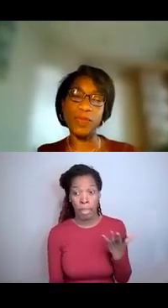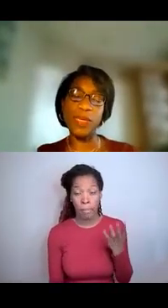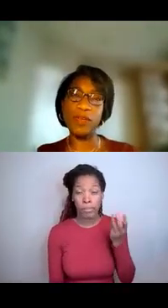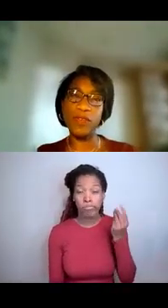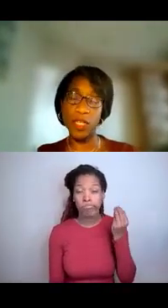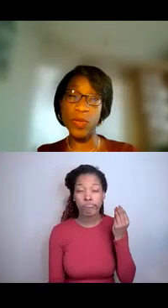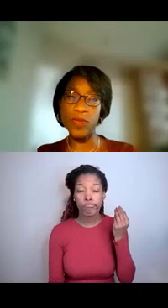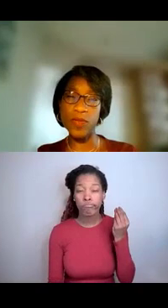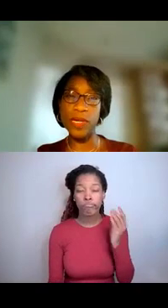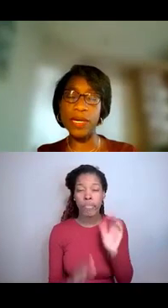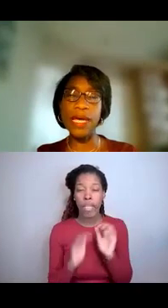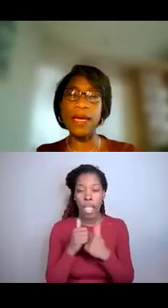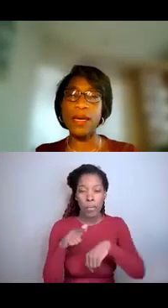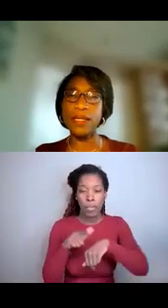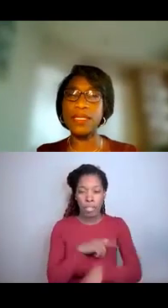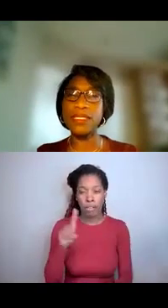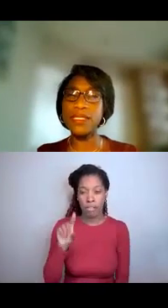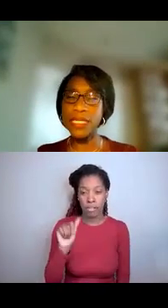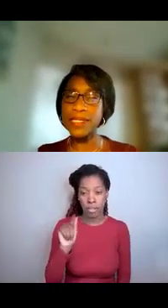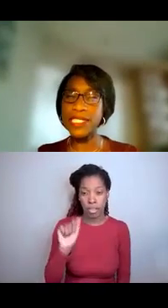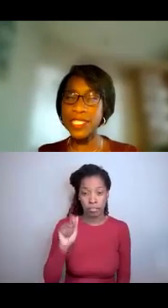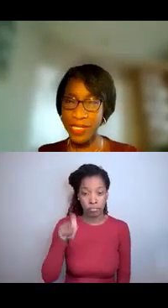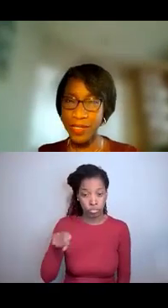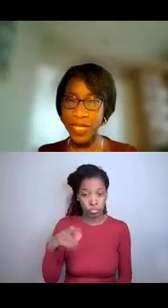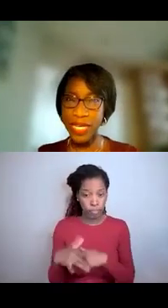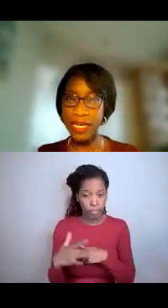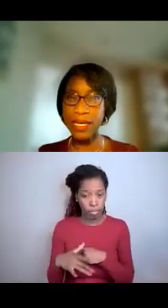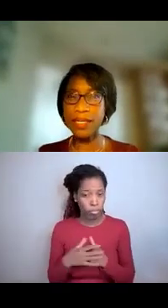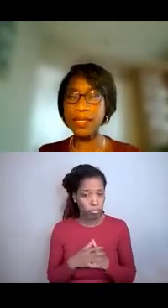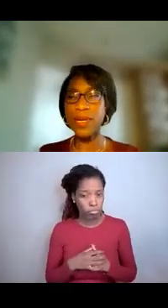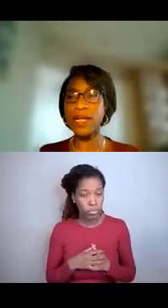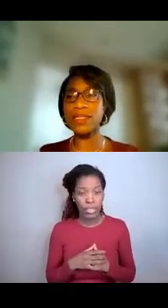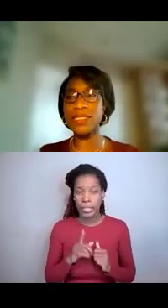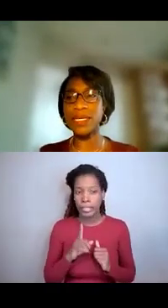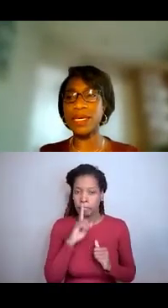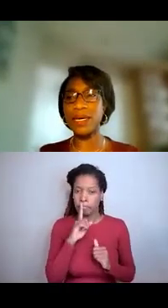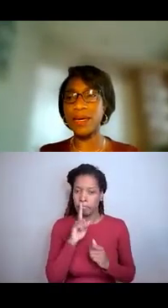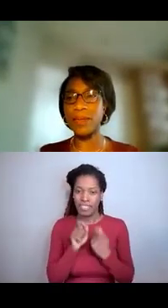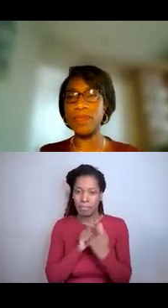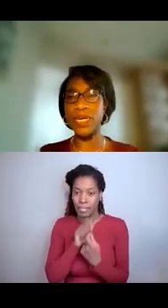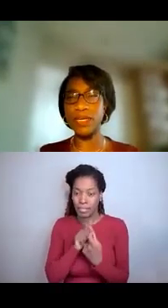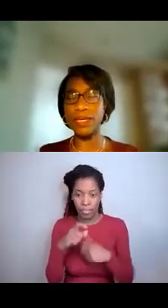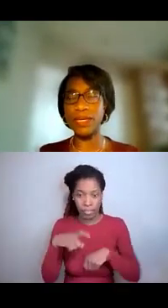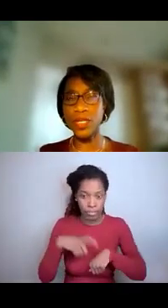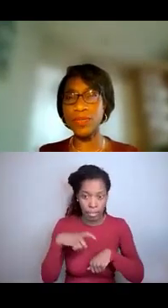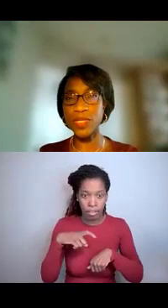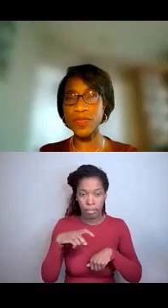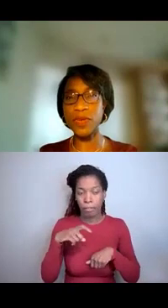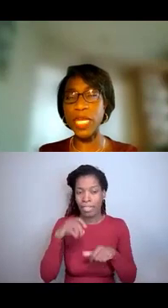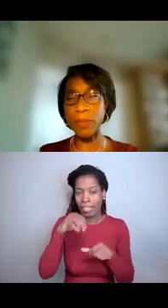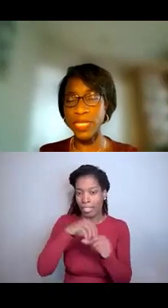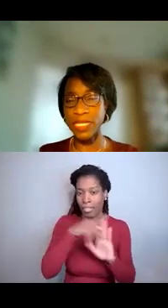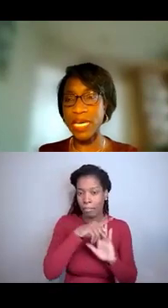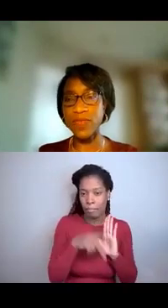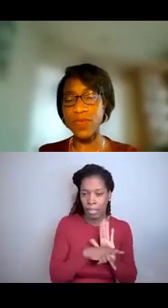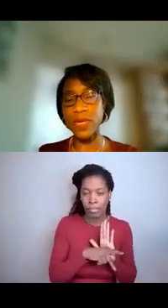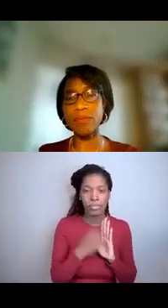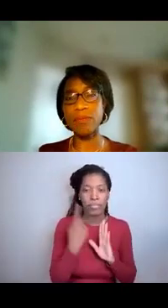should be made available for. This is not specified in the policy in terms of a minimum time frame,